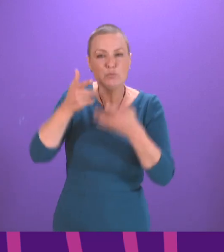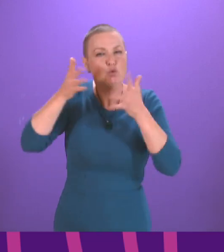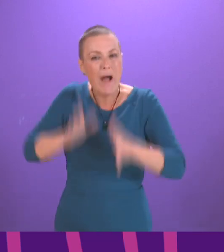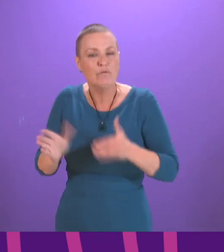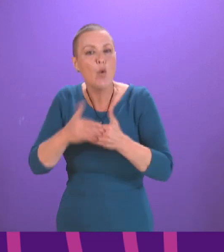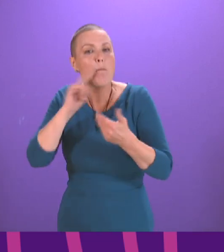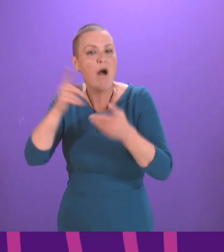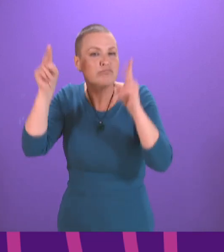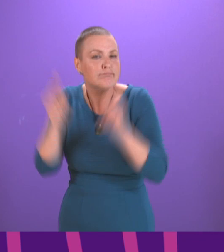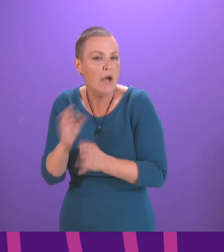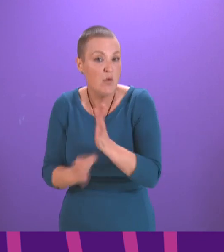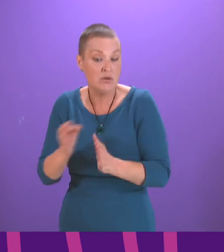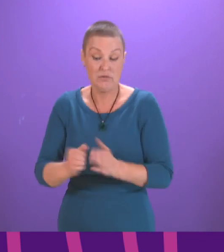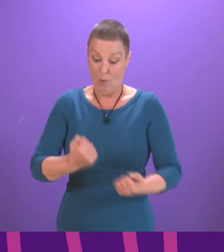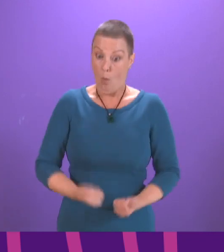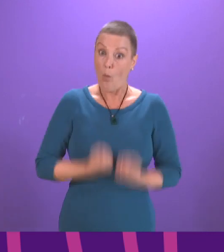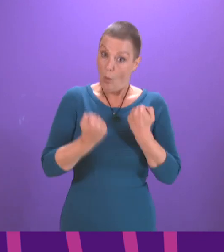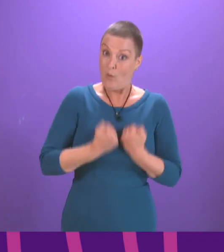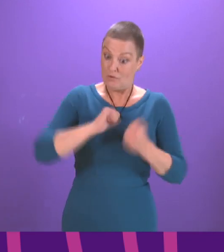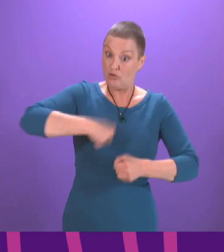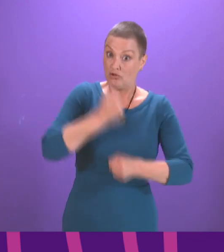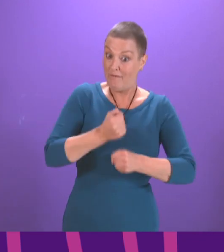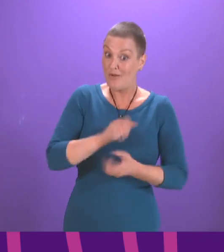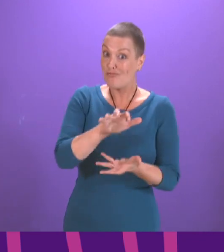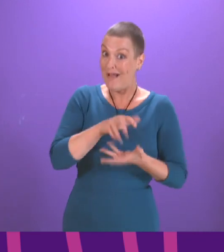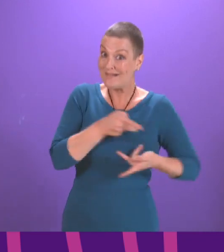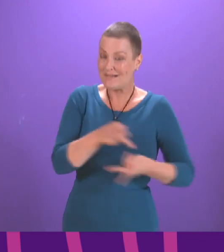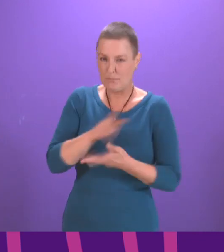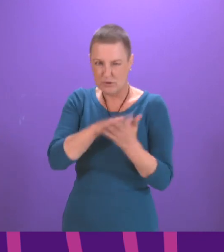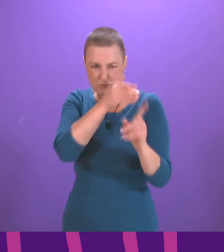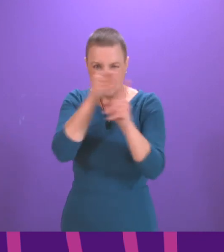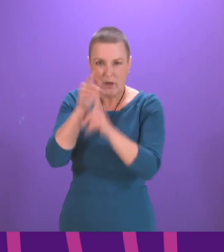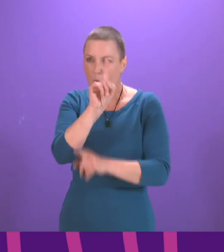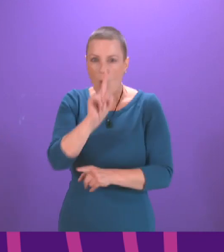Our grant system recognises that businesses that are not required to close but which have